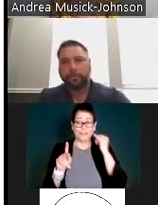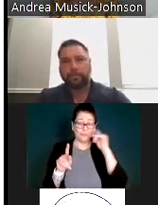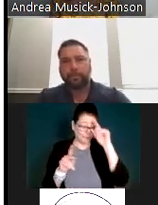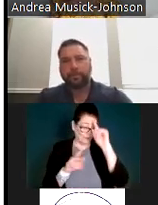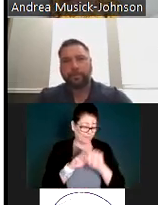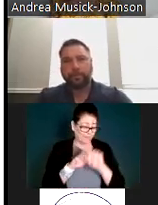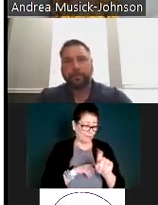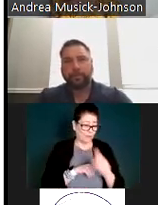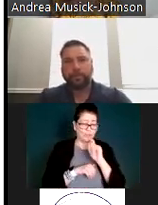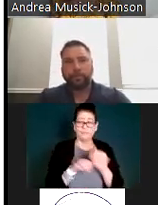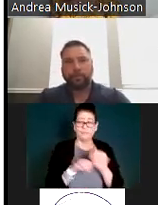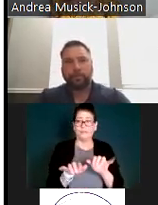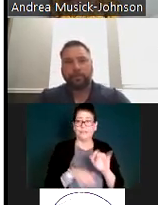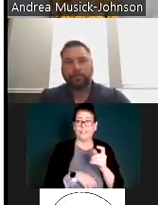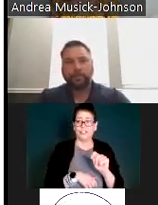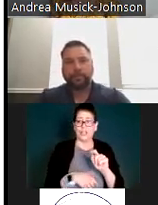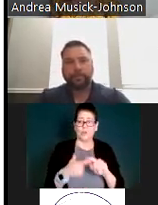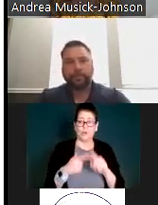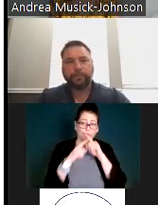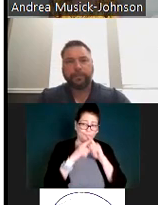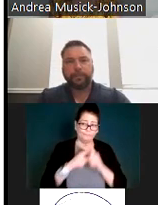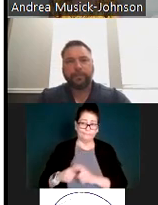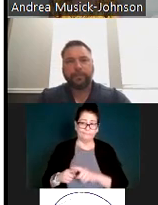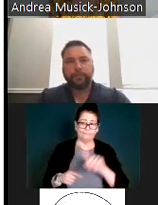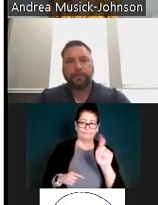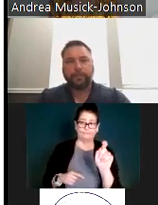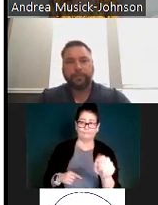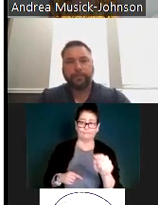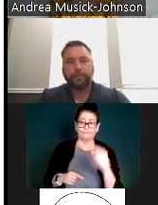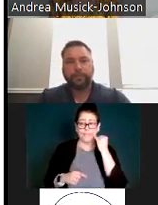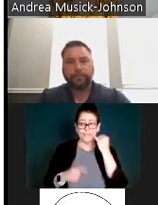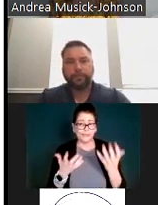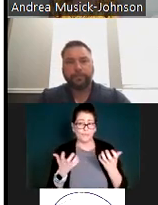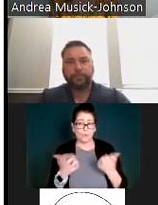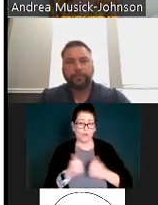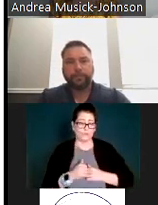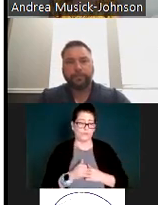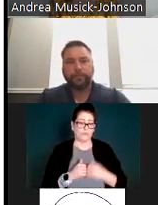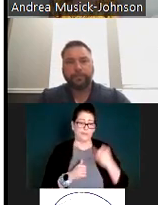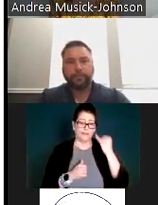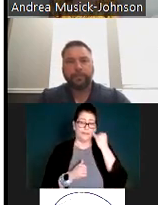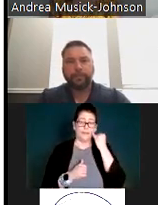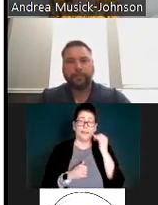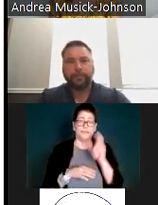yourselves if you want to ask a question directly. If you are accessing ASL or Spanish,